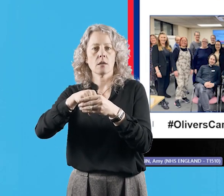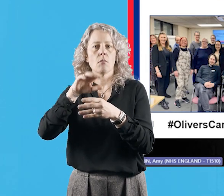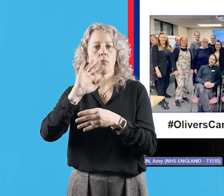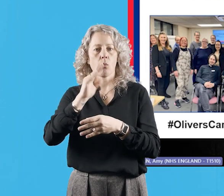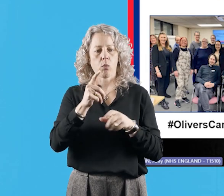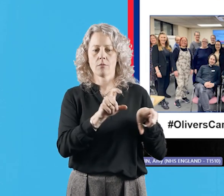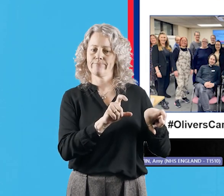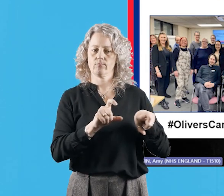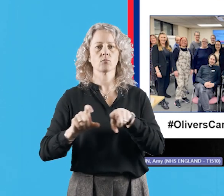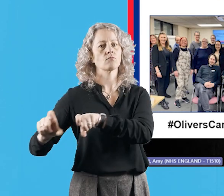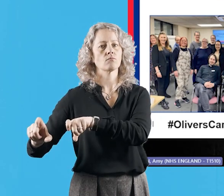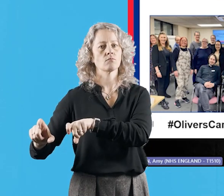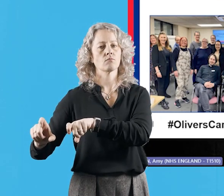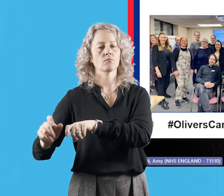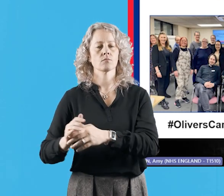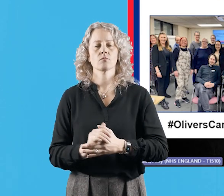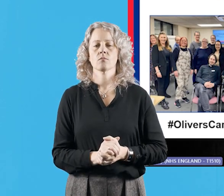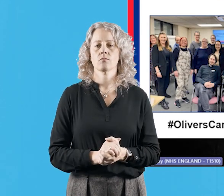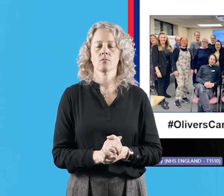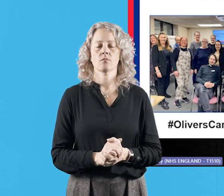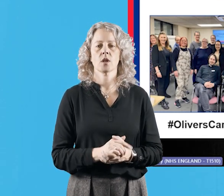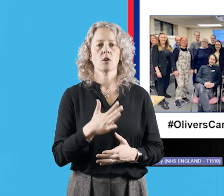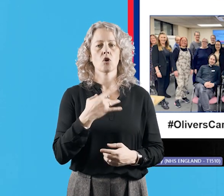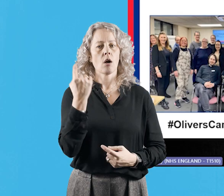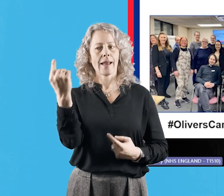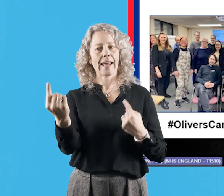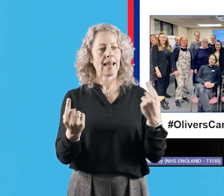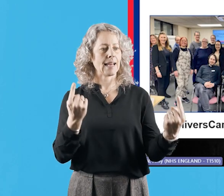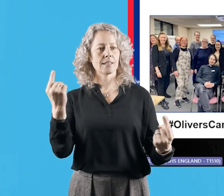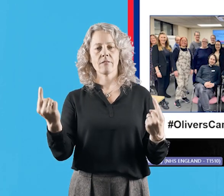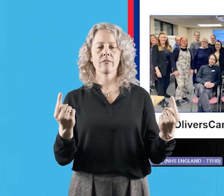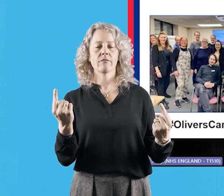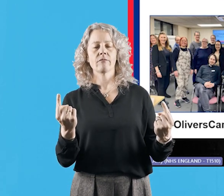will be consistent, OK. It will not be for individual employees